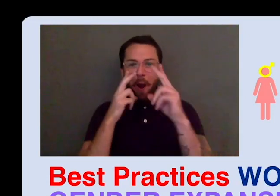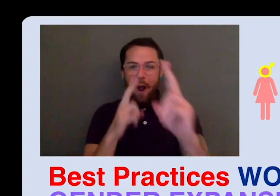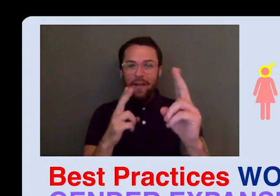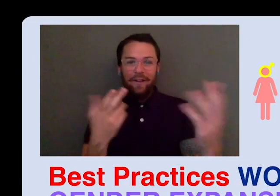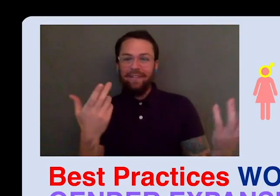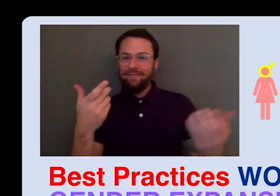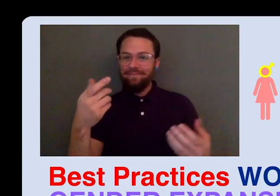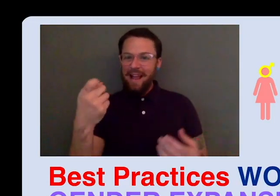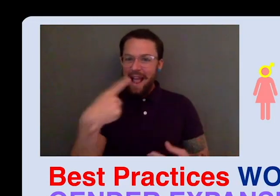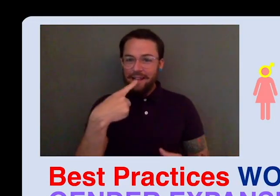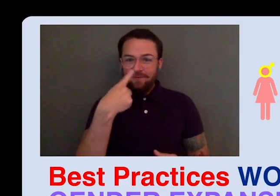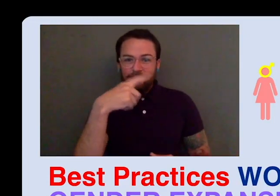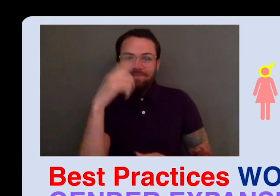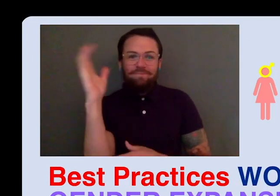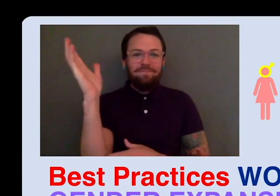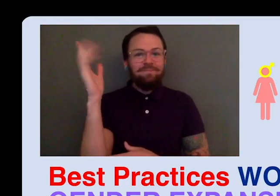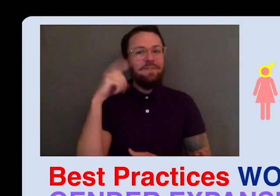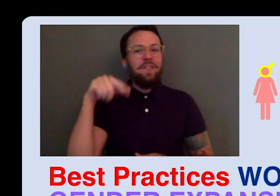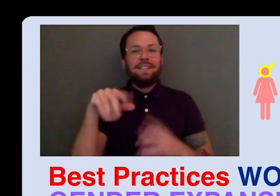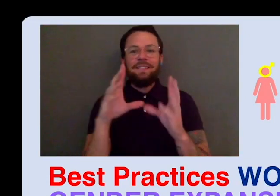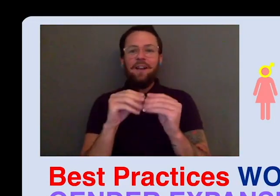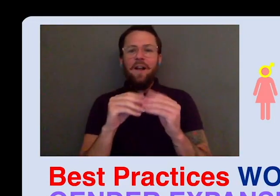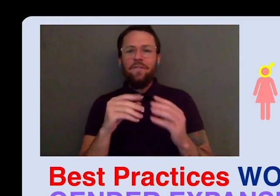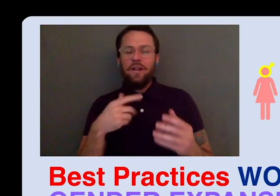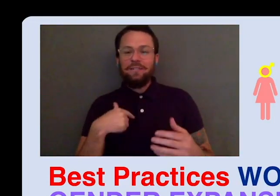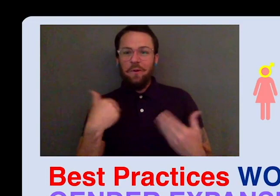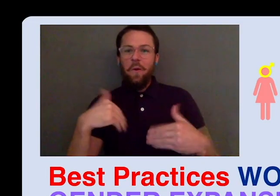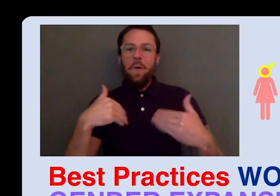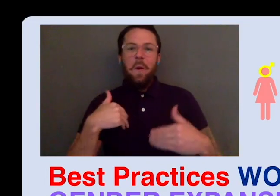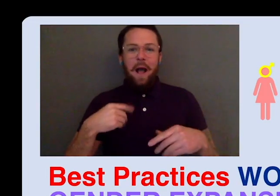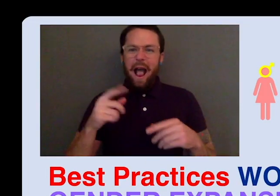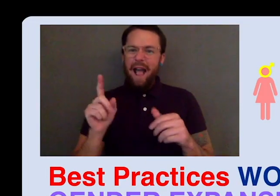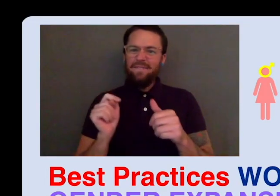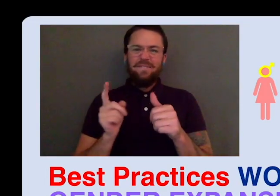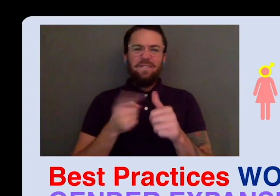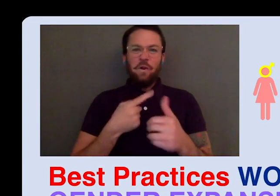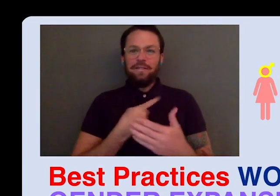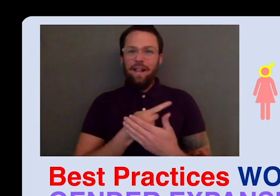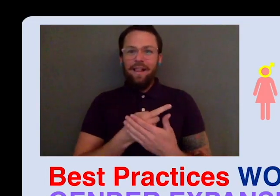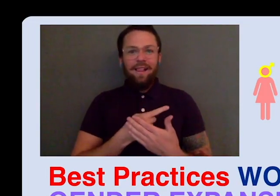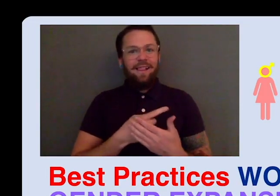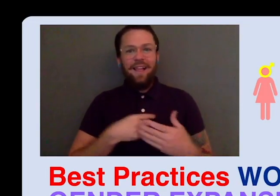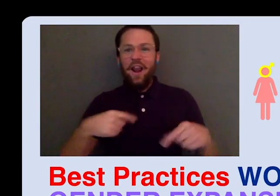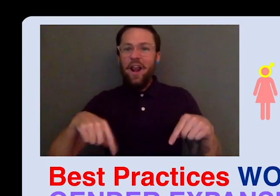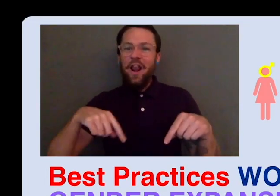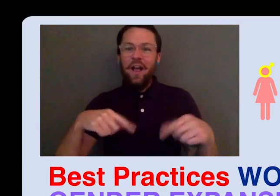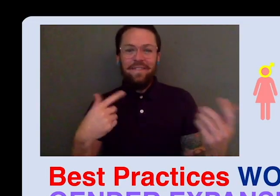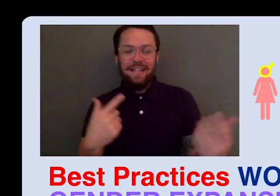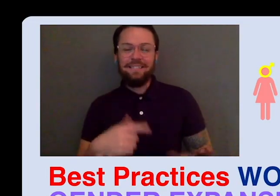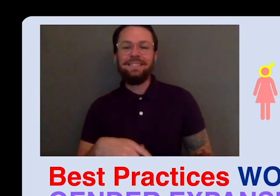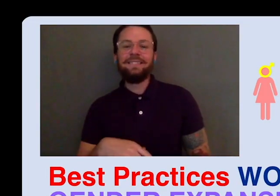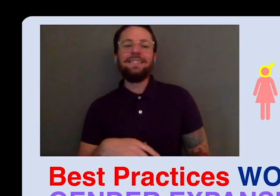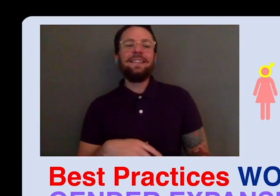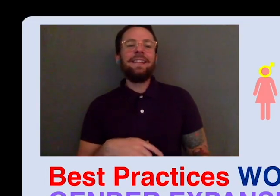To be honest with you, I am honored that the conference has asked me to present in one of the plenaries.